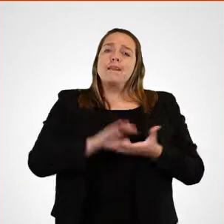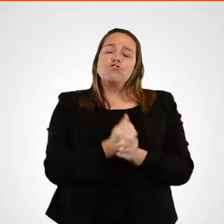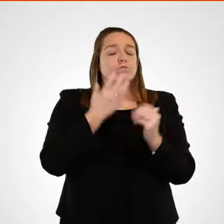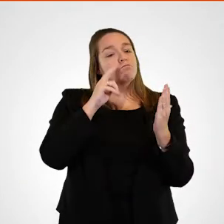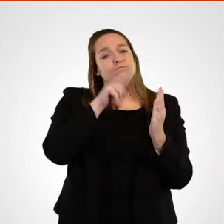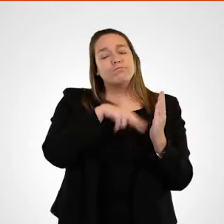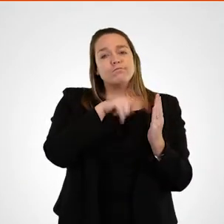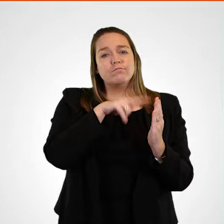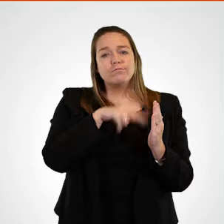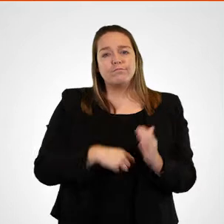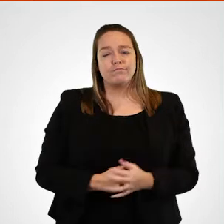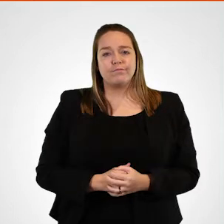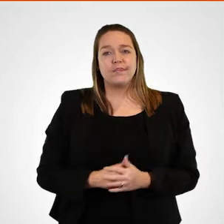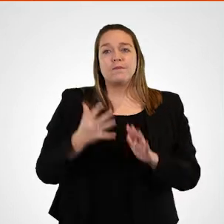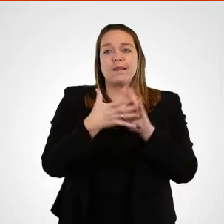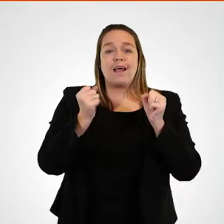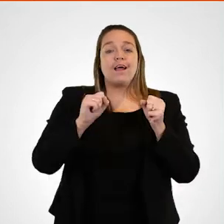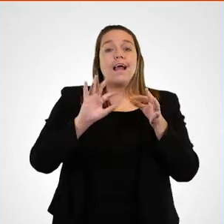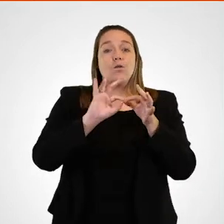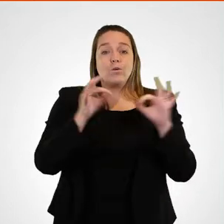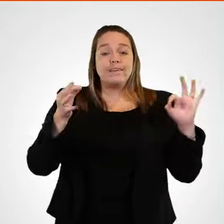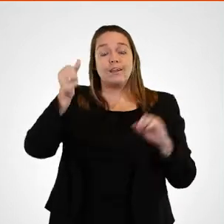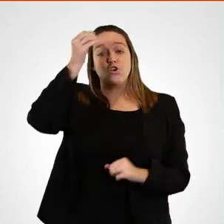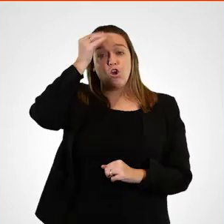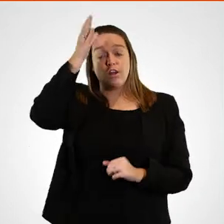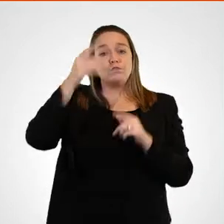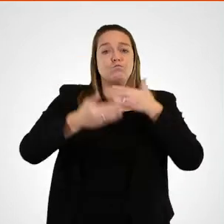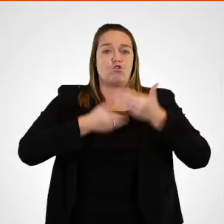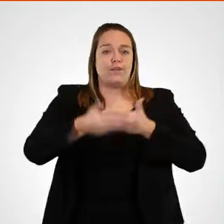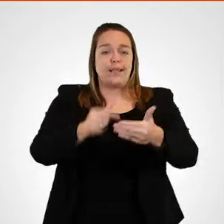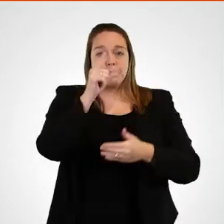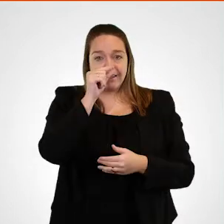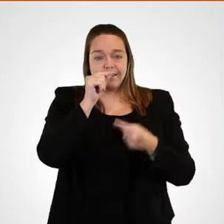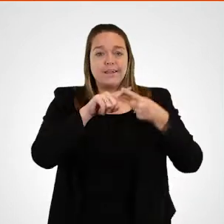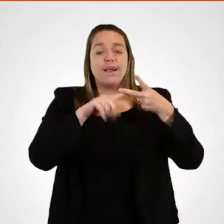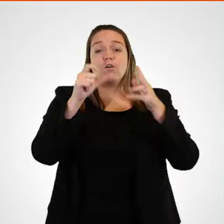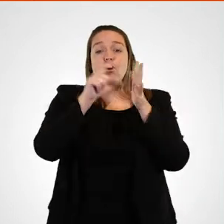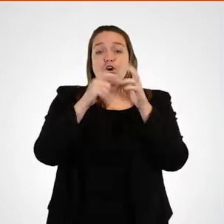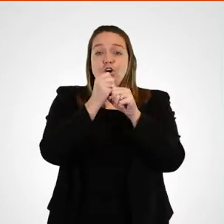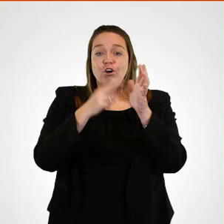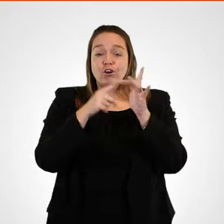So they have what we call linguistic knowledge and processing ability, they have cognitive ability,